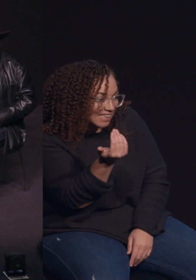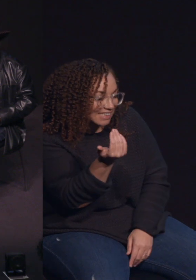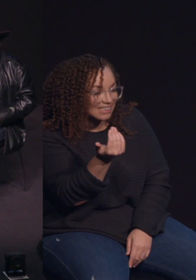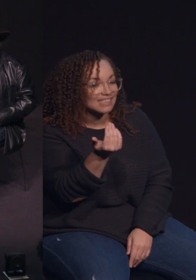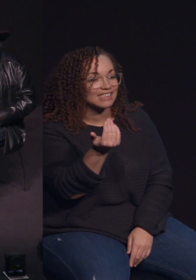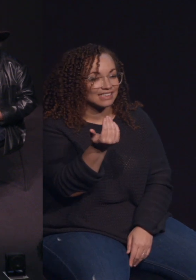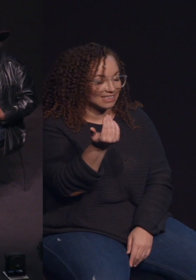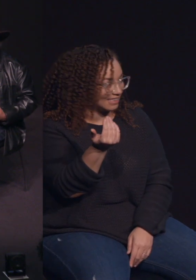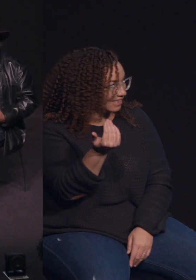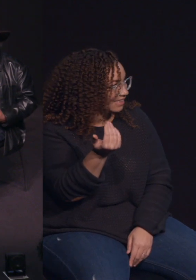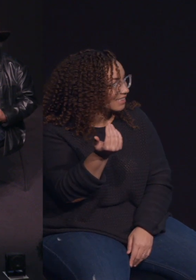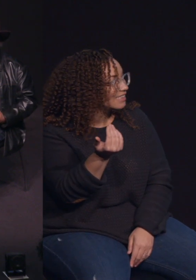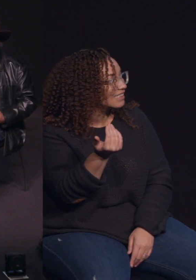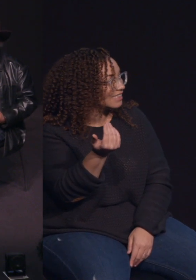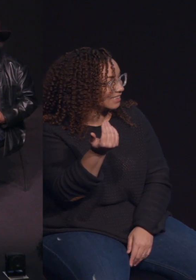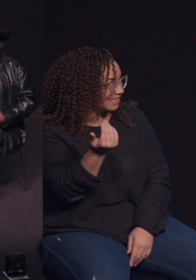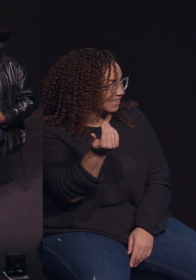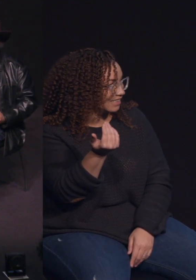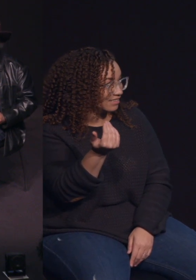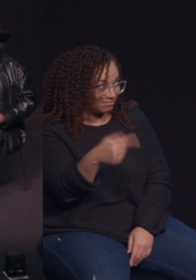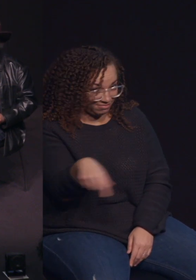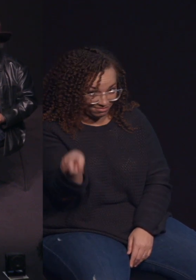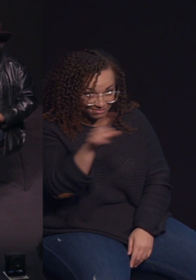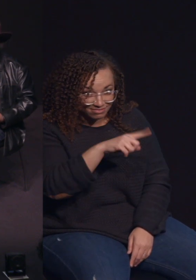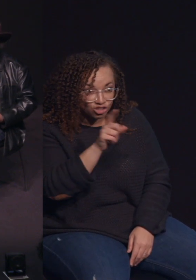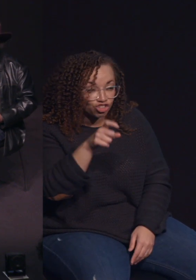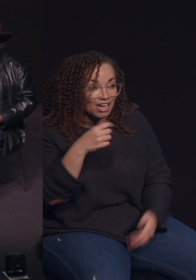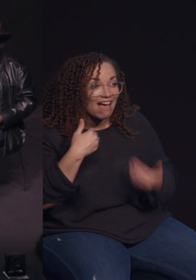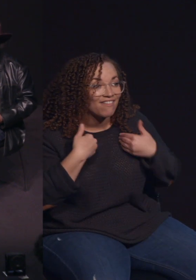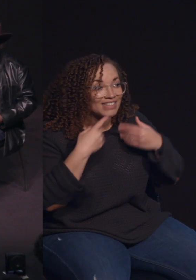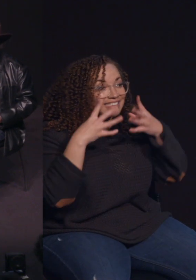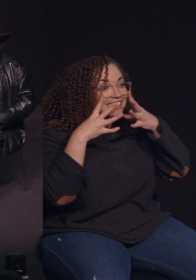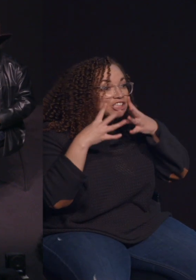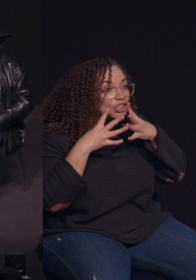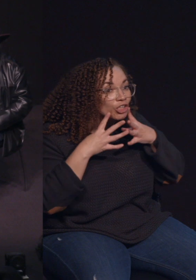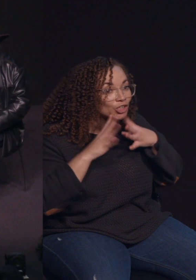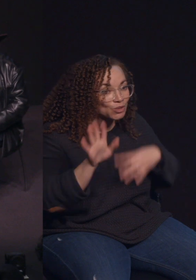You guys should be--have tears in your eyes now.